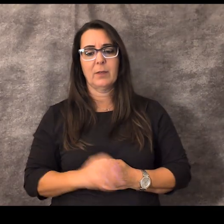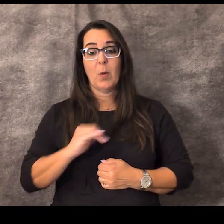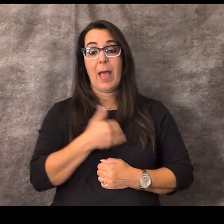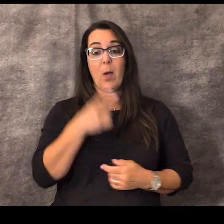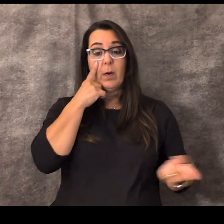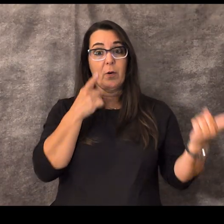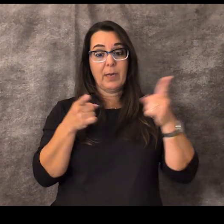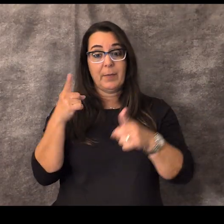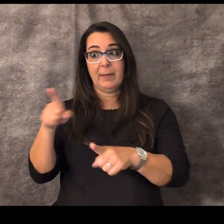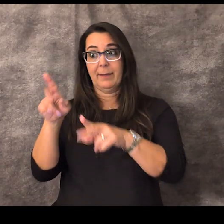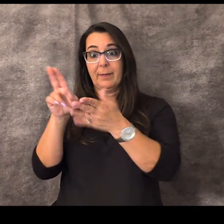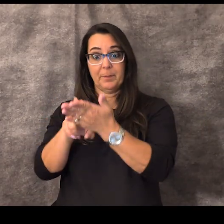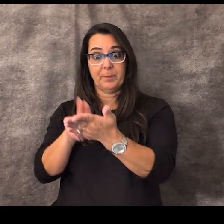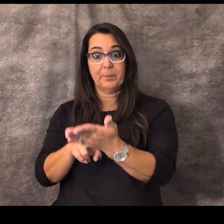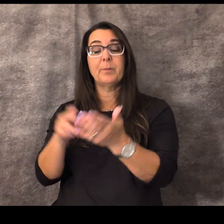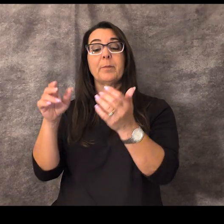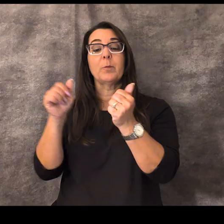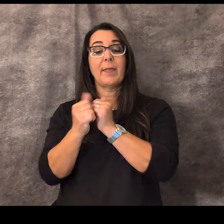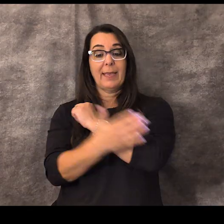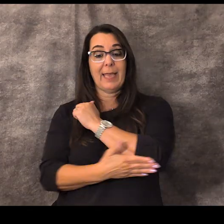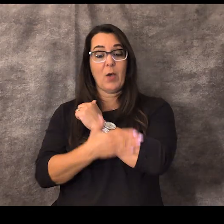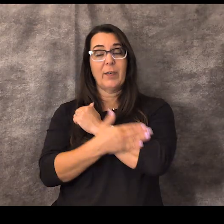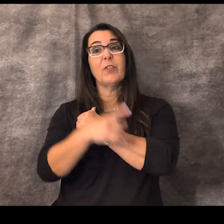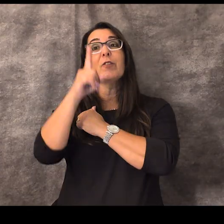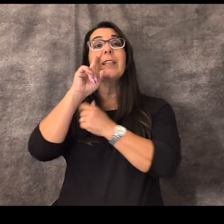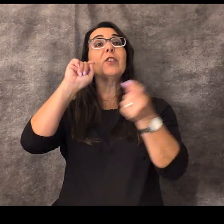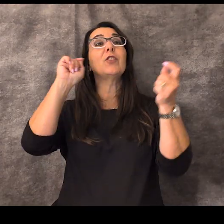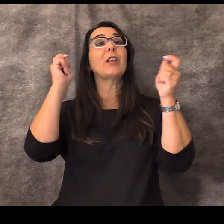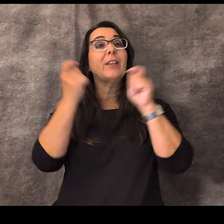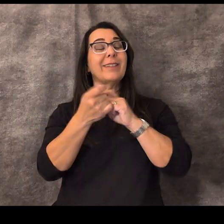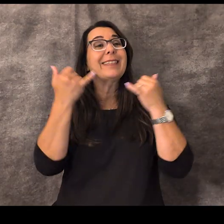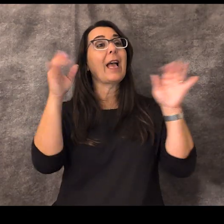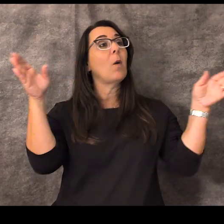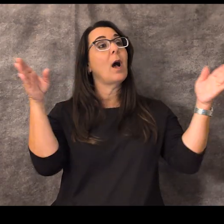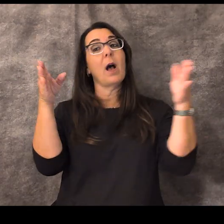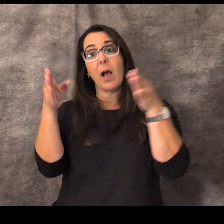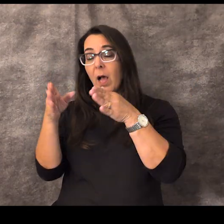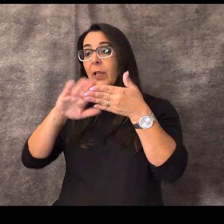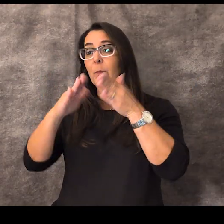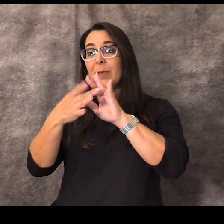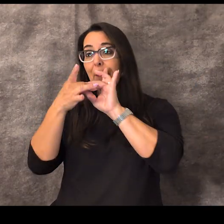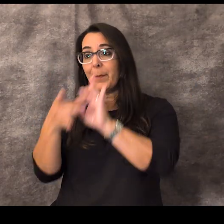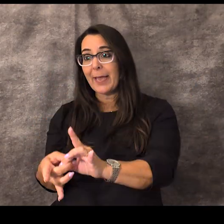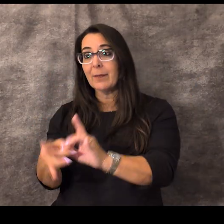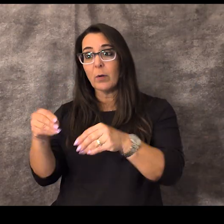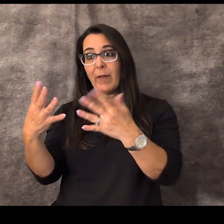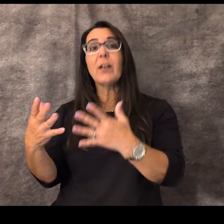to kind of shifts that to a community based provider, which the county has already contracted with, and they're starting